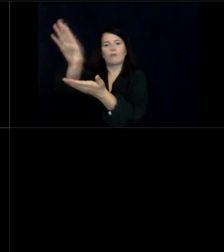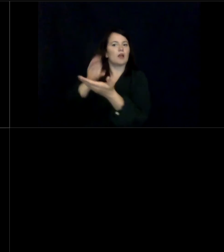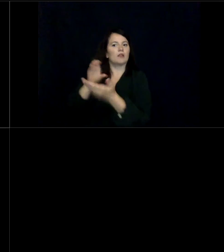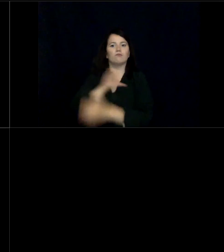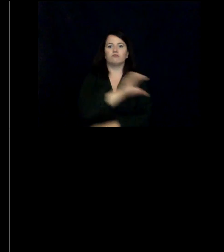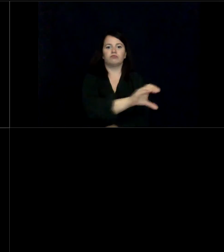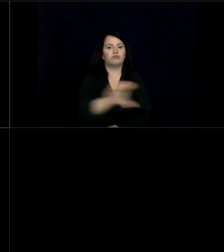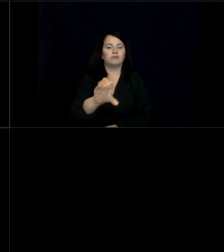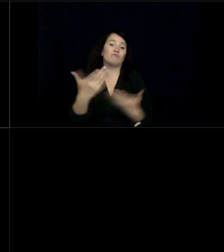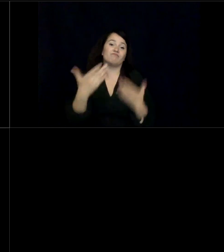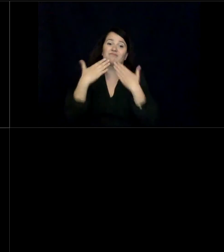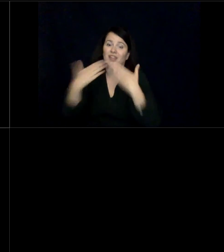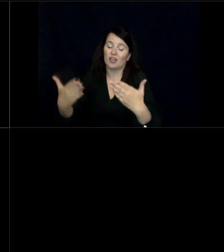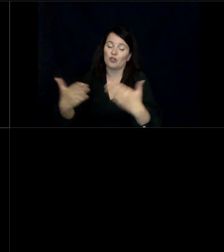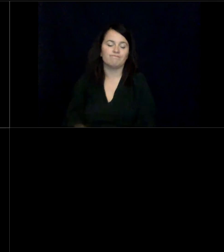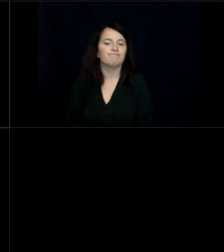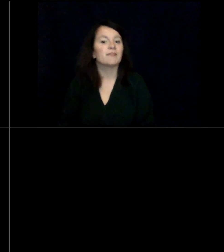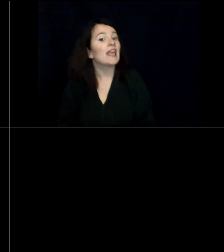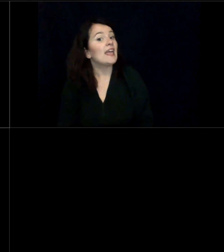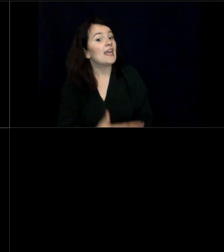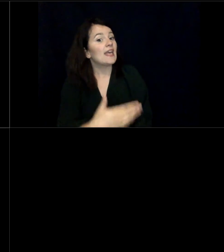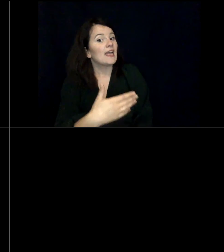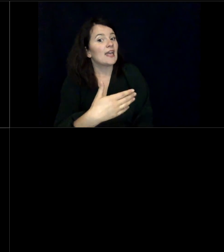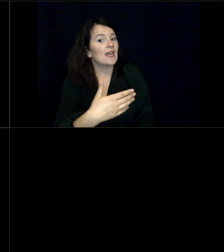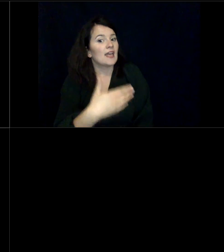Thank you very much, Luk. Thank you to everybody.